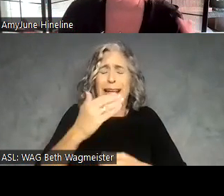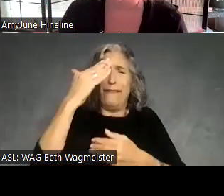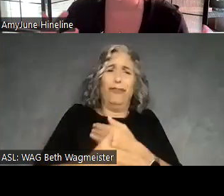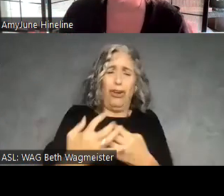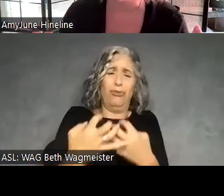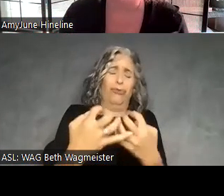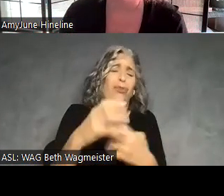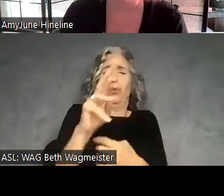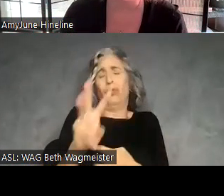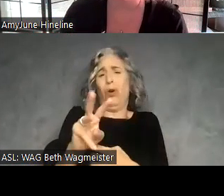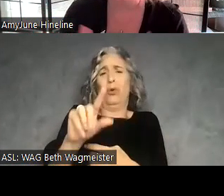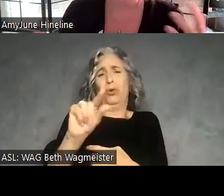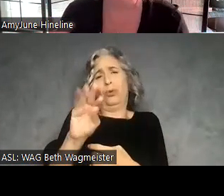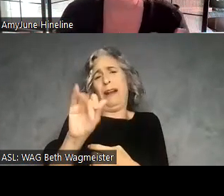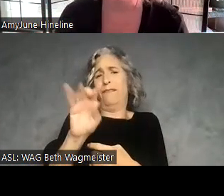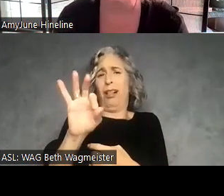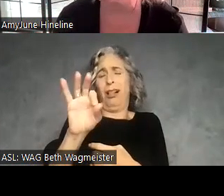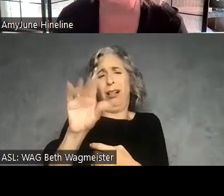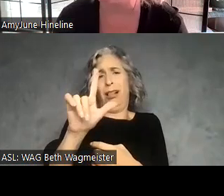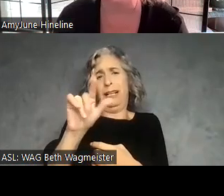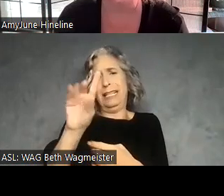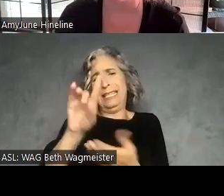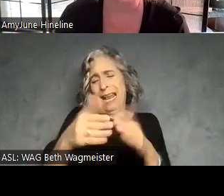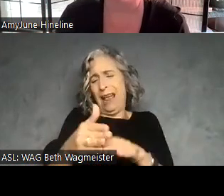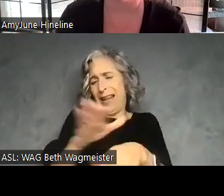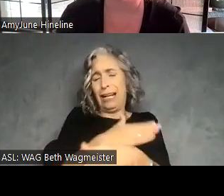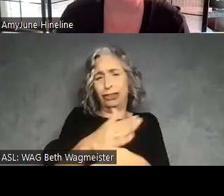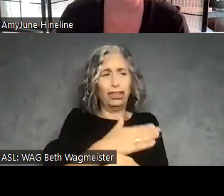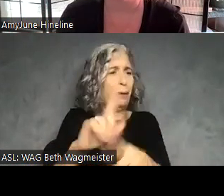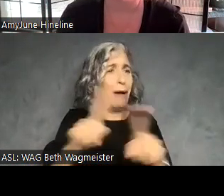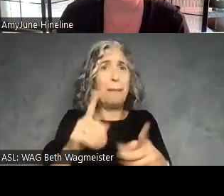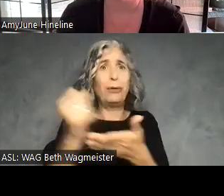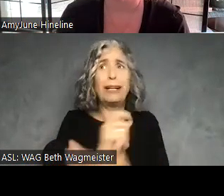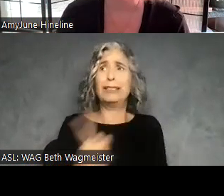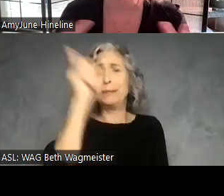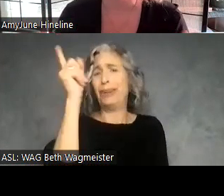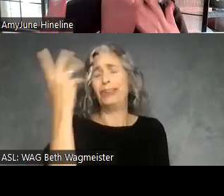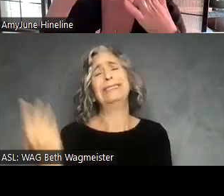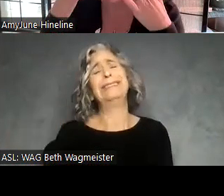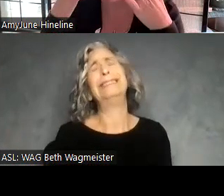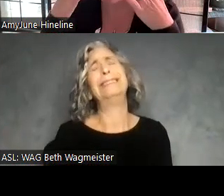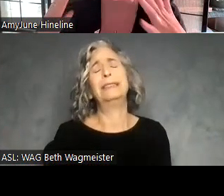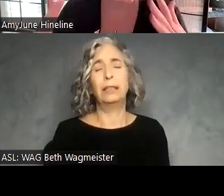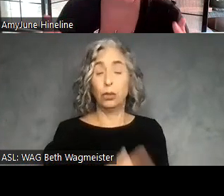So what's an essential activity that needs a timer? Sometimes paying bills online. Buying